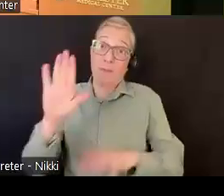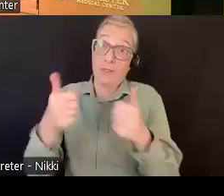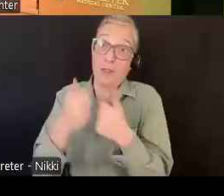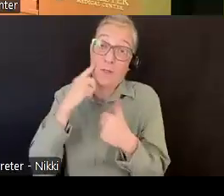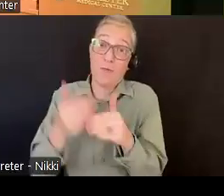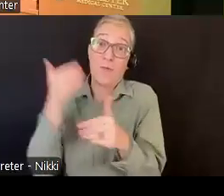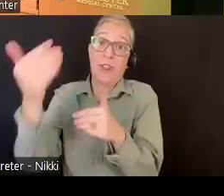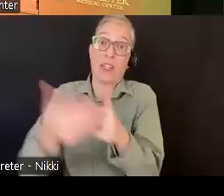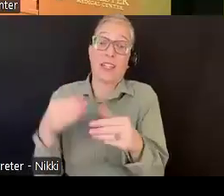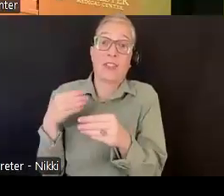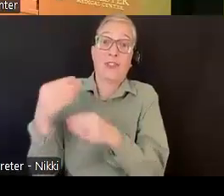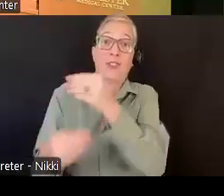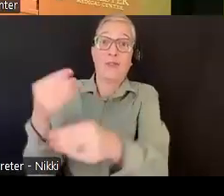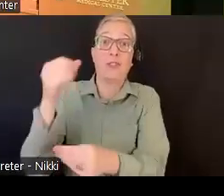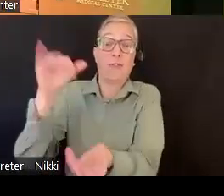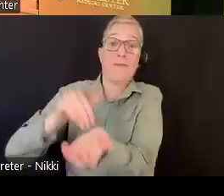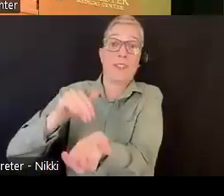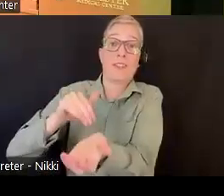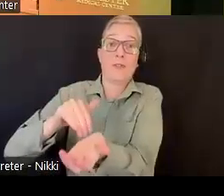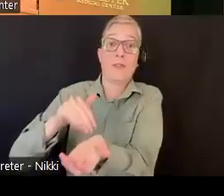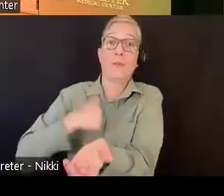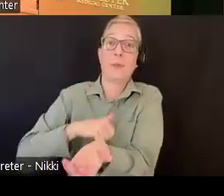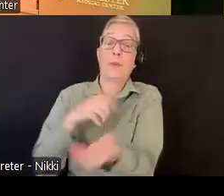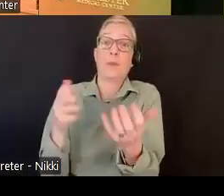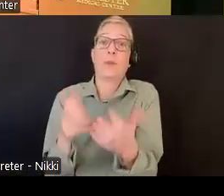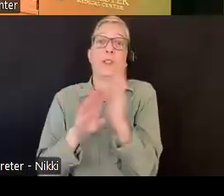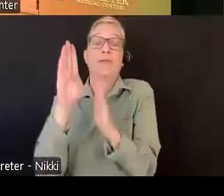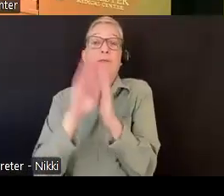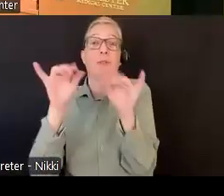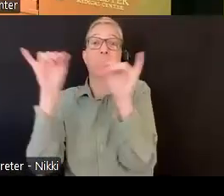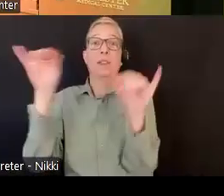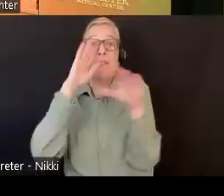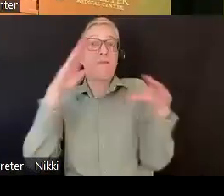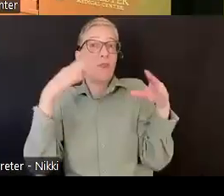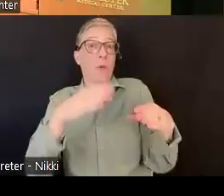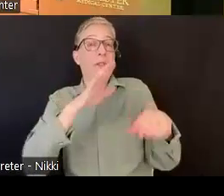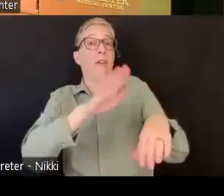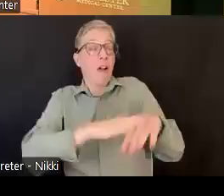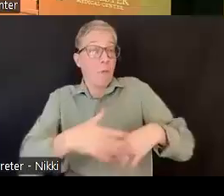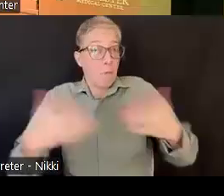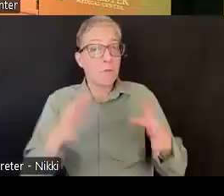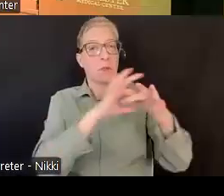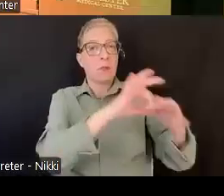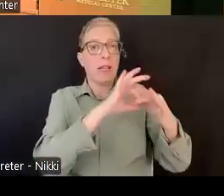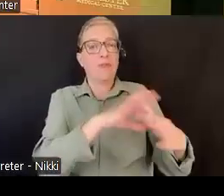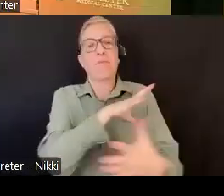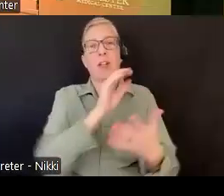a system that focuses much more on relationships and community. So I'll end there. Thank you.